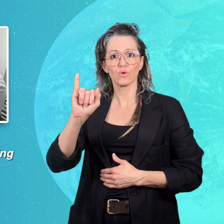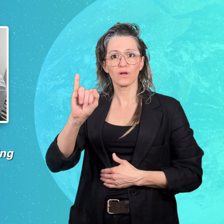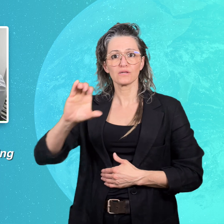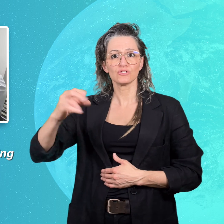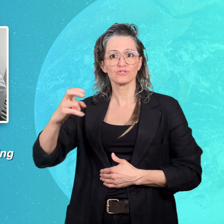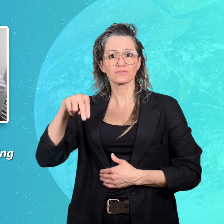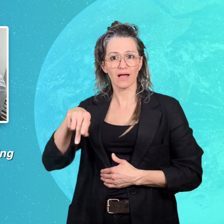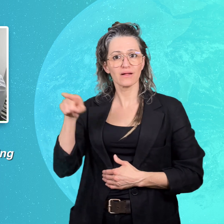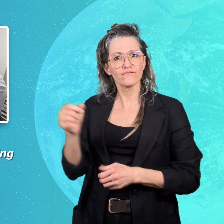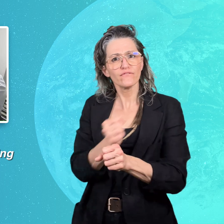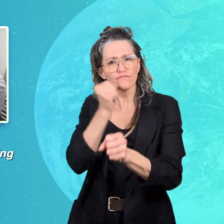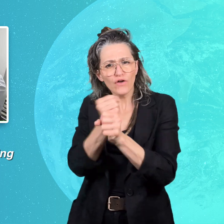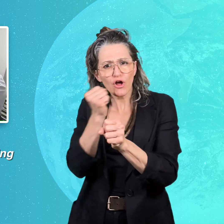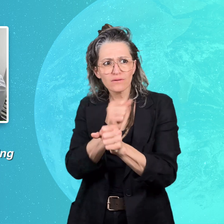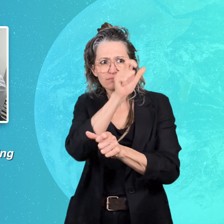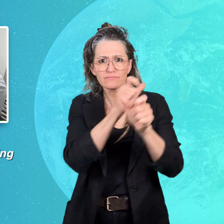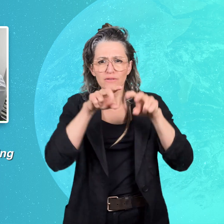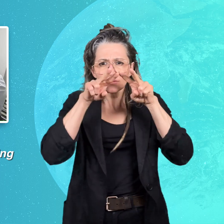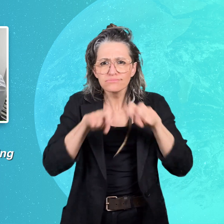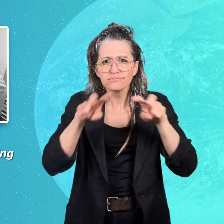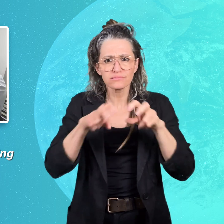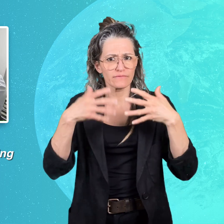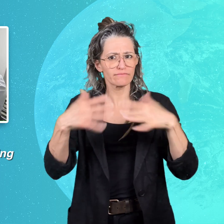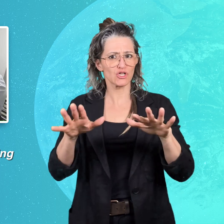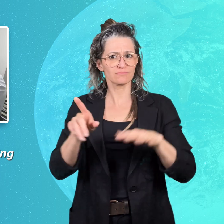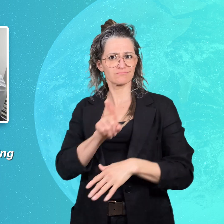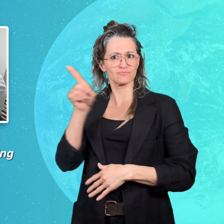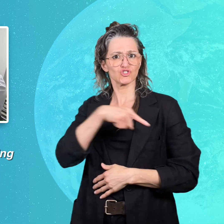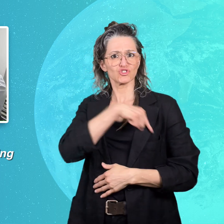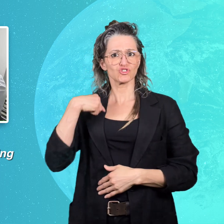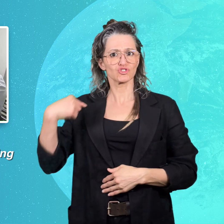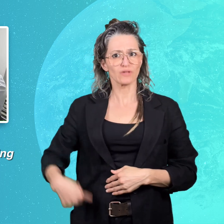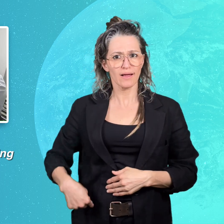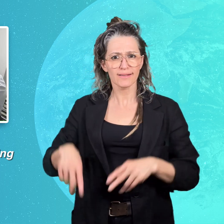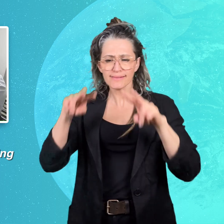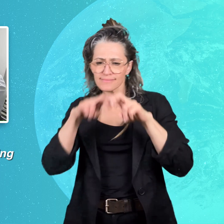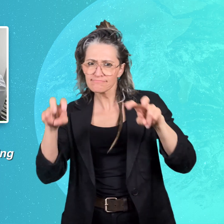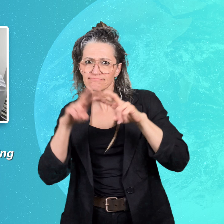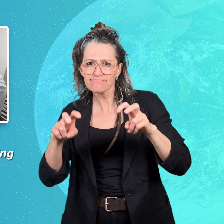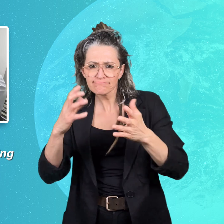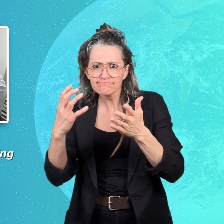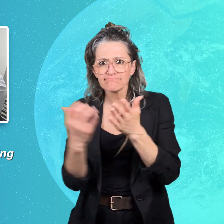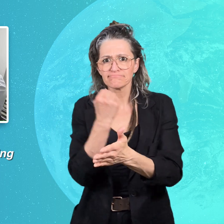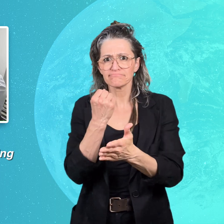in China to develop a treatment to restore hearing in people